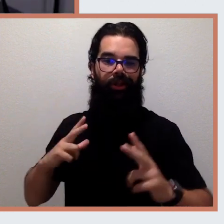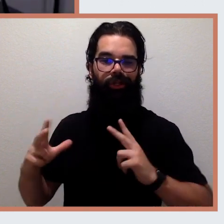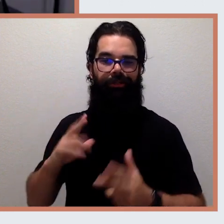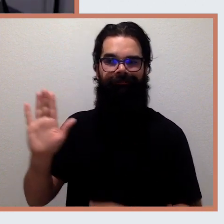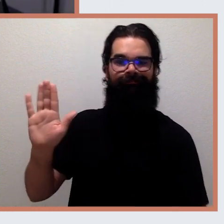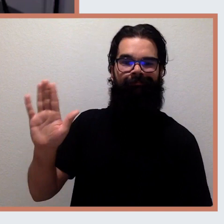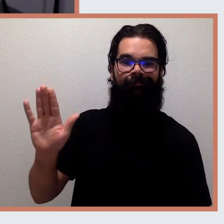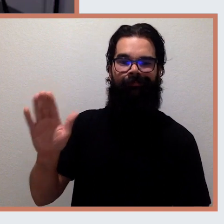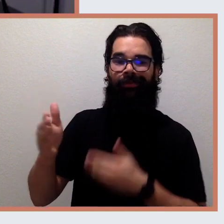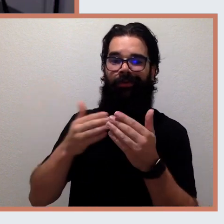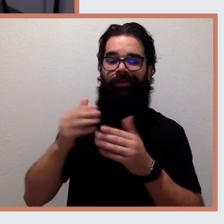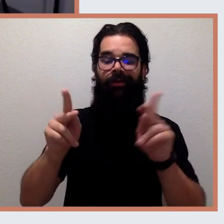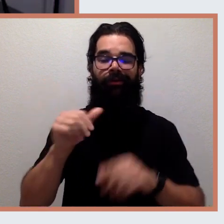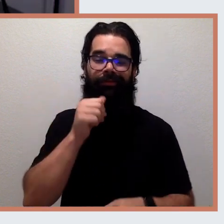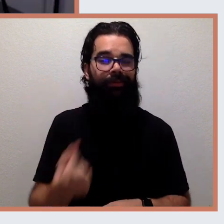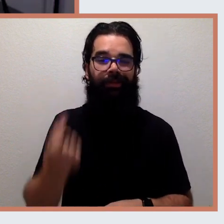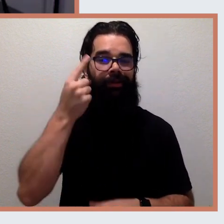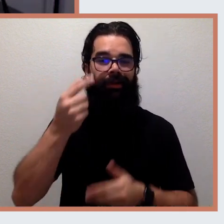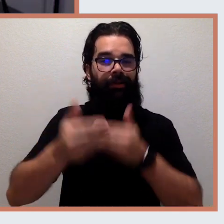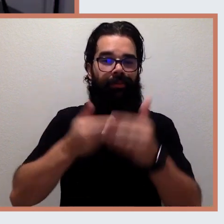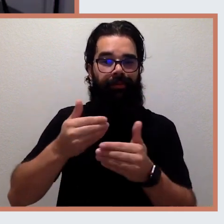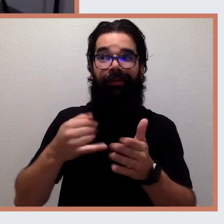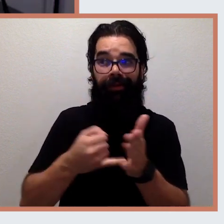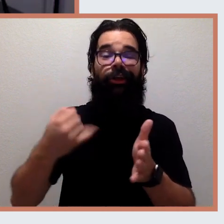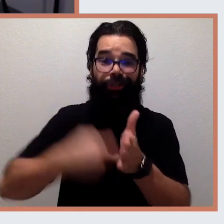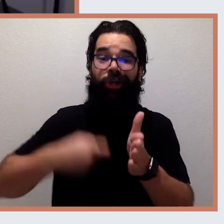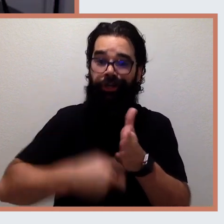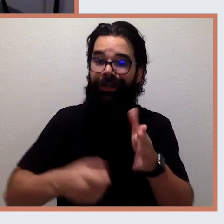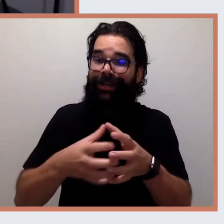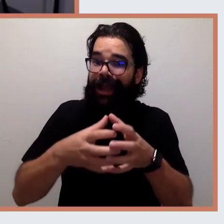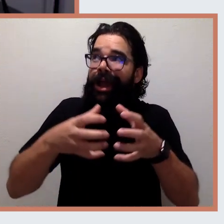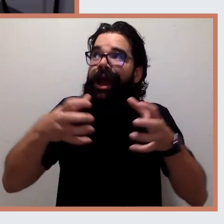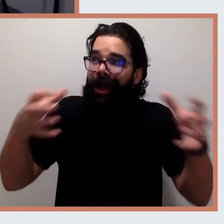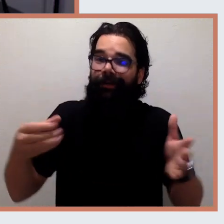It's just, unfortunately, that's what we're dealing with in Hollywood. For people that don't understand the industry,